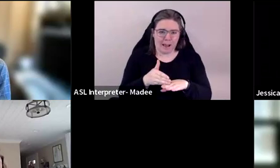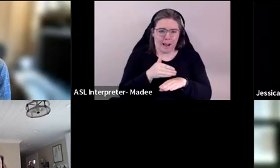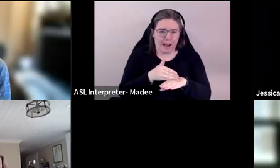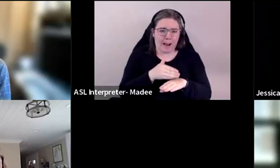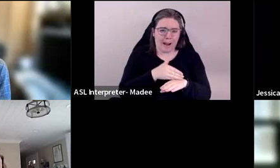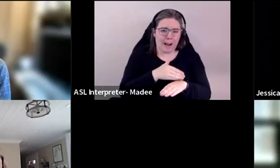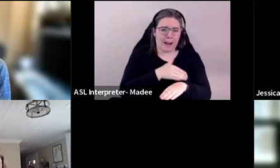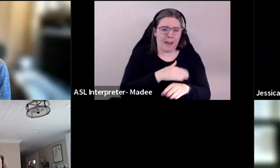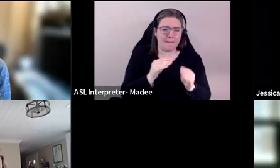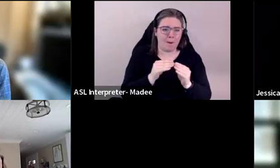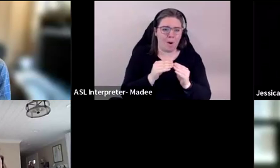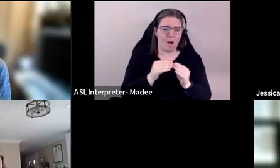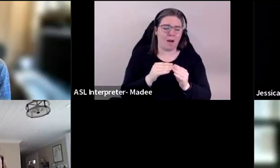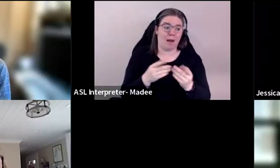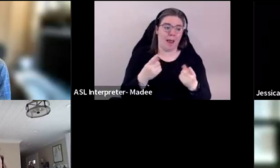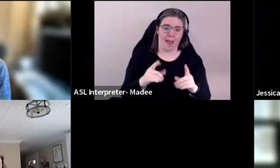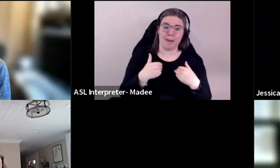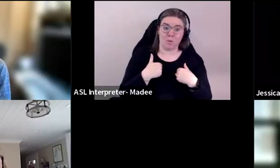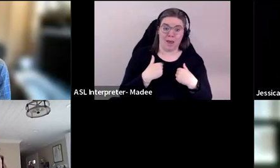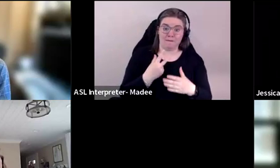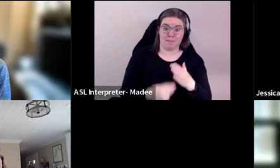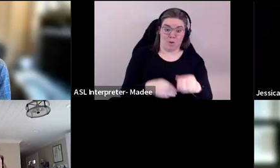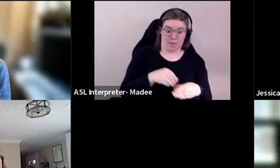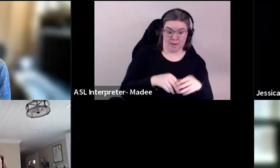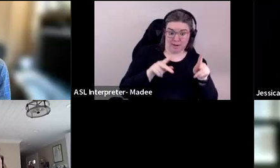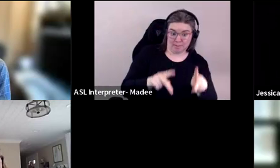Dee Henry they/she Independence Alliance: we do host it hybrid in person and on zoom